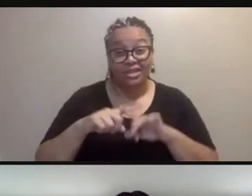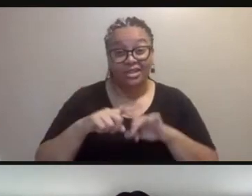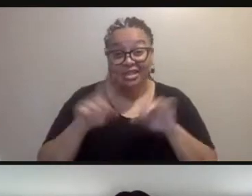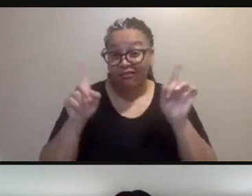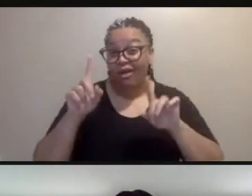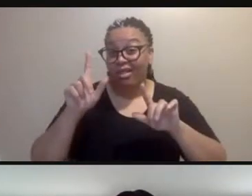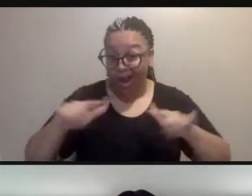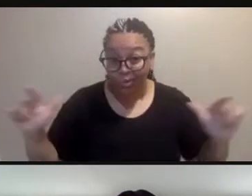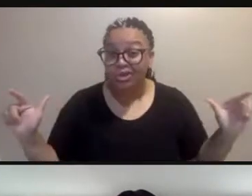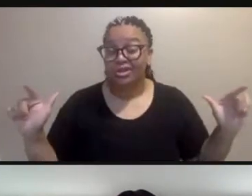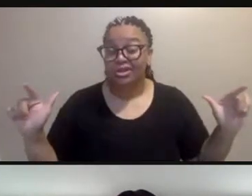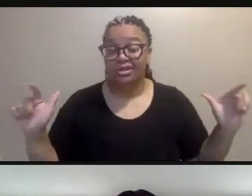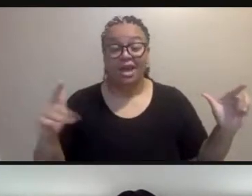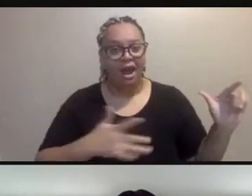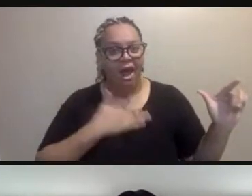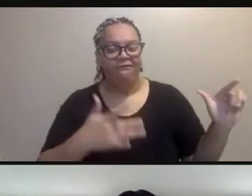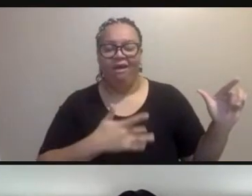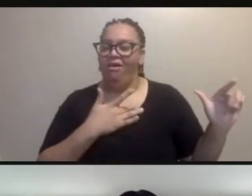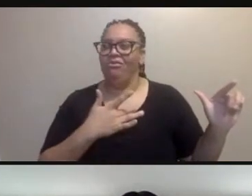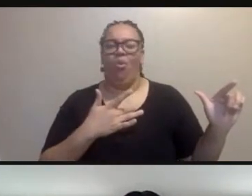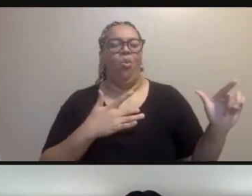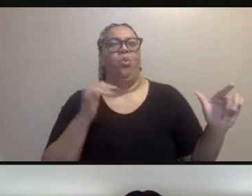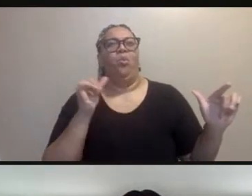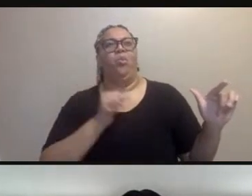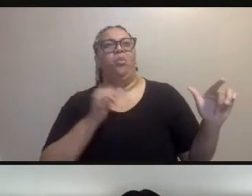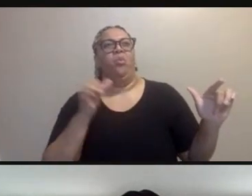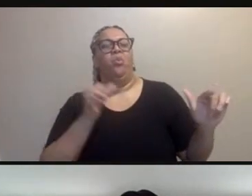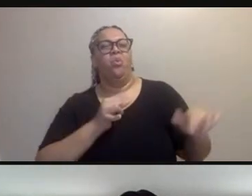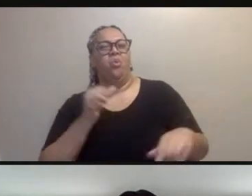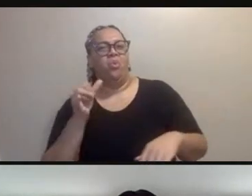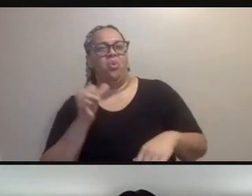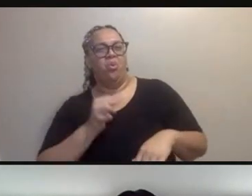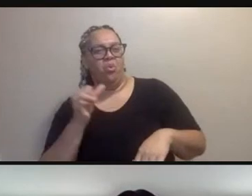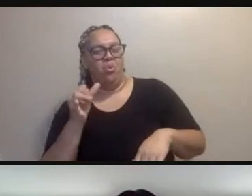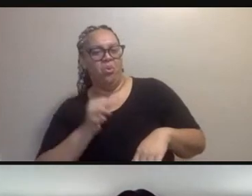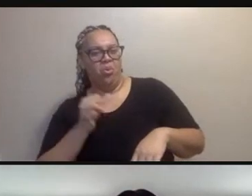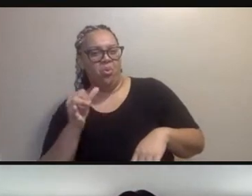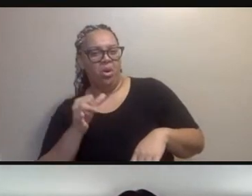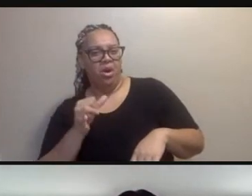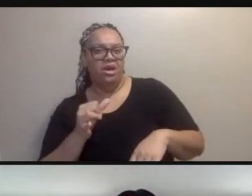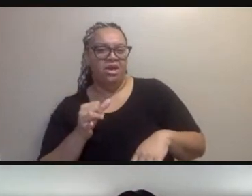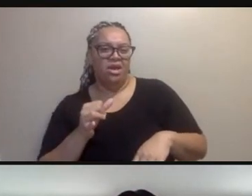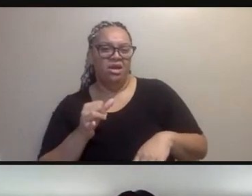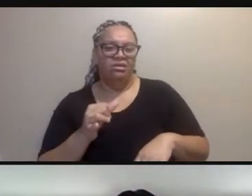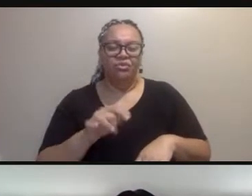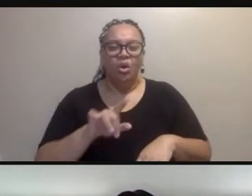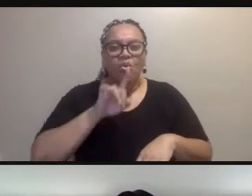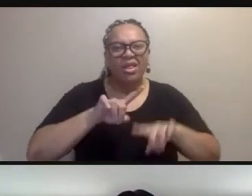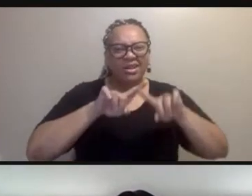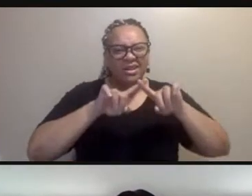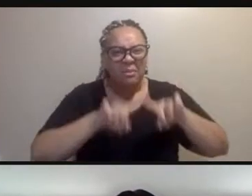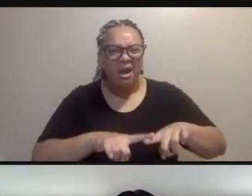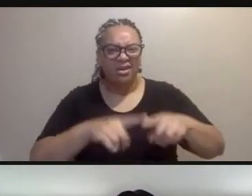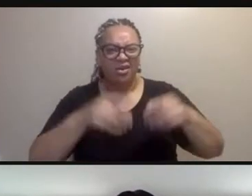WAS PRINCIPAL AT WASHINGTON ELEMENTARY.